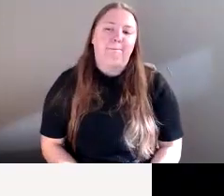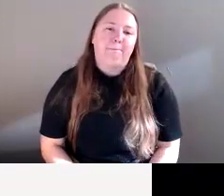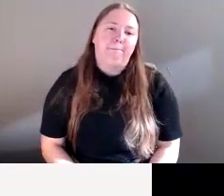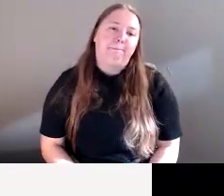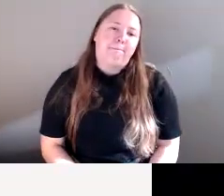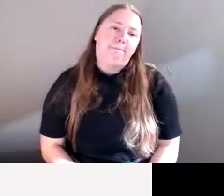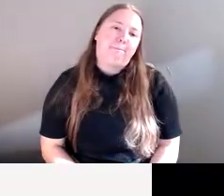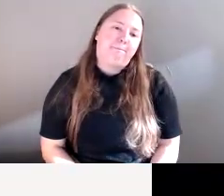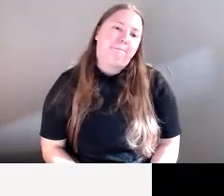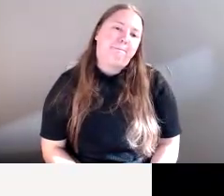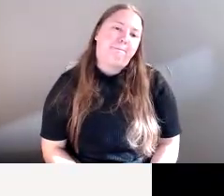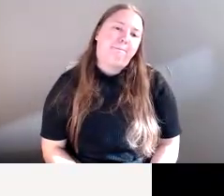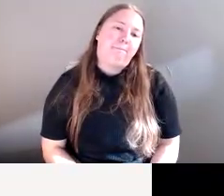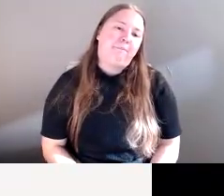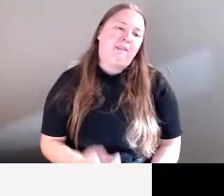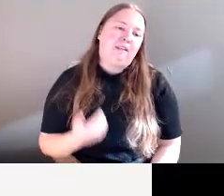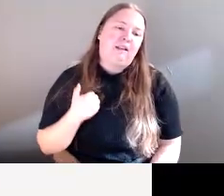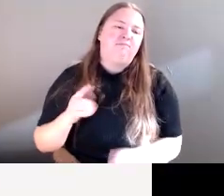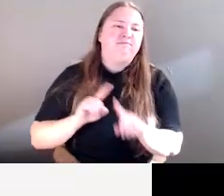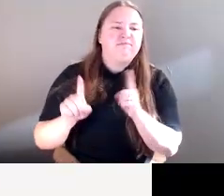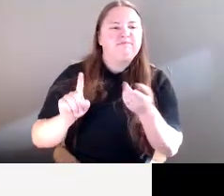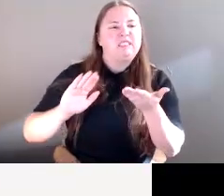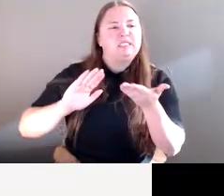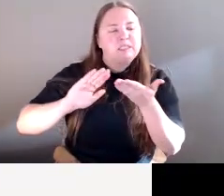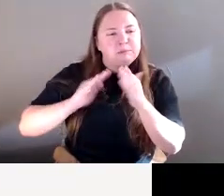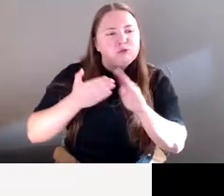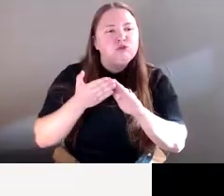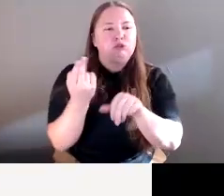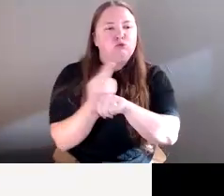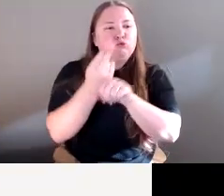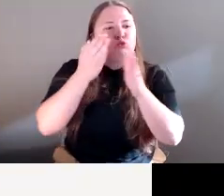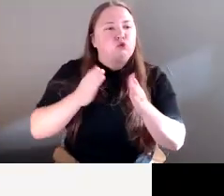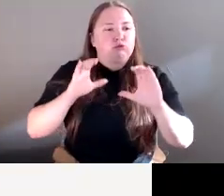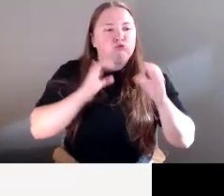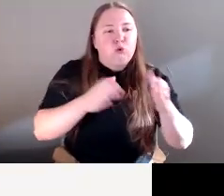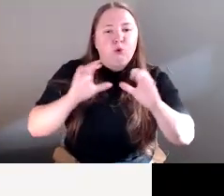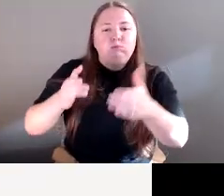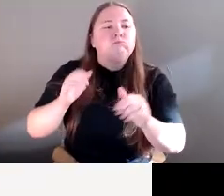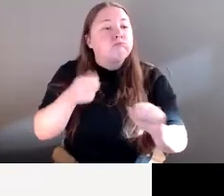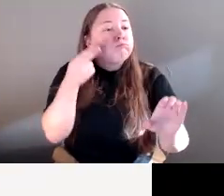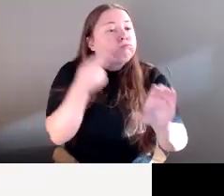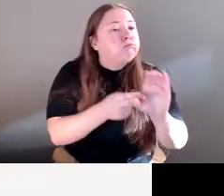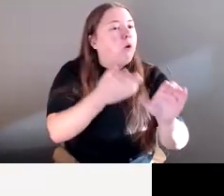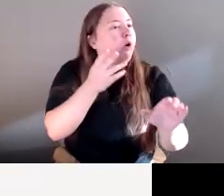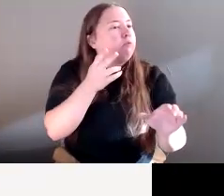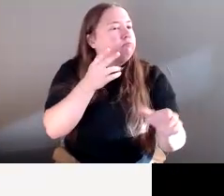and they have different community user groups where you can join to get the latest updates on the different features